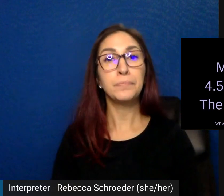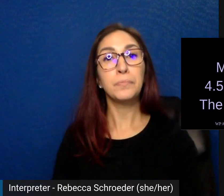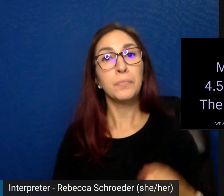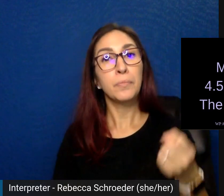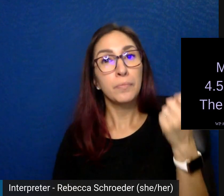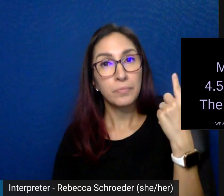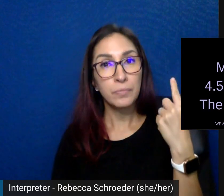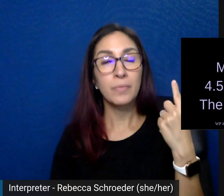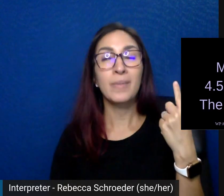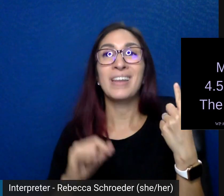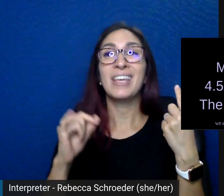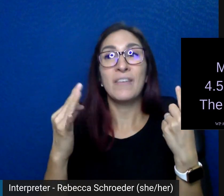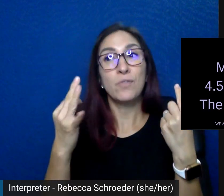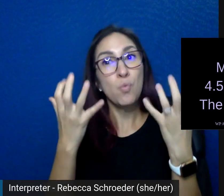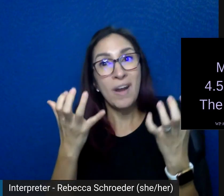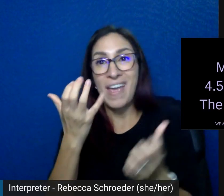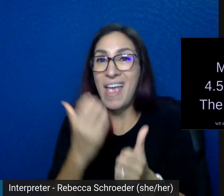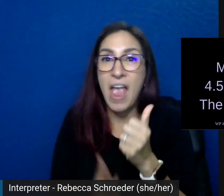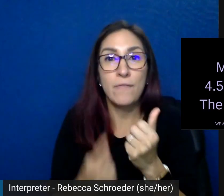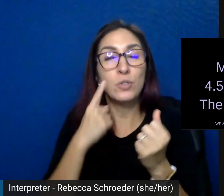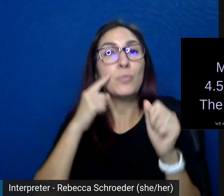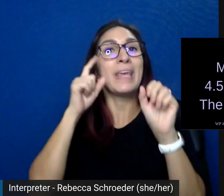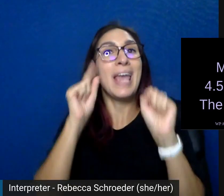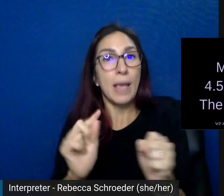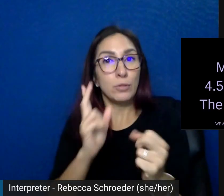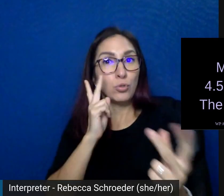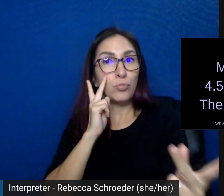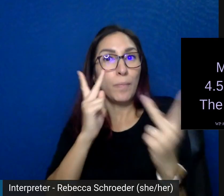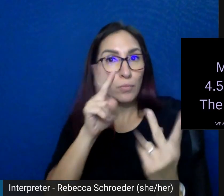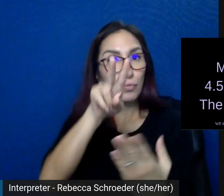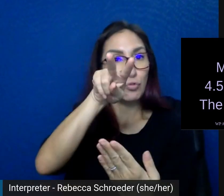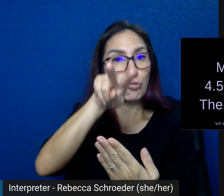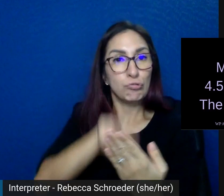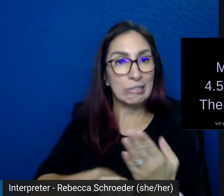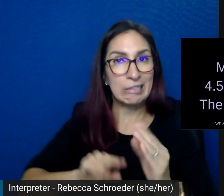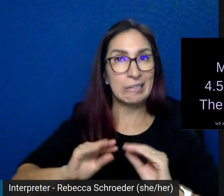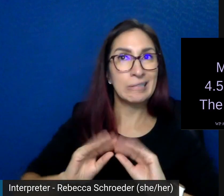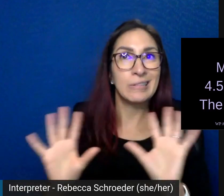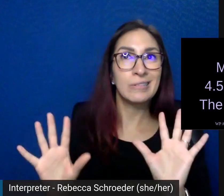by everyone. To ensure this, want to have a contrast